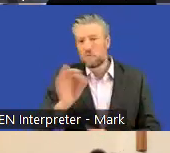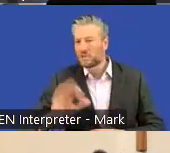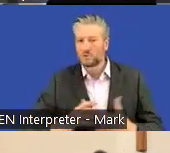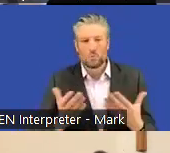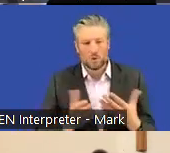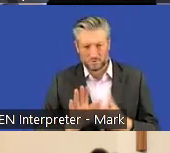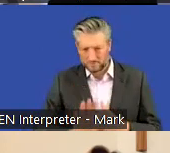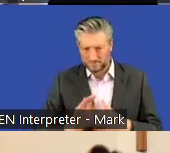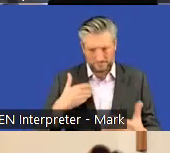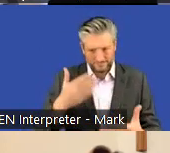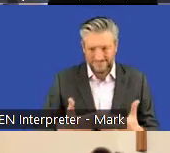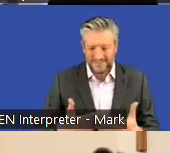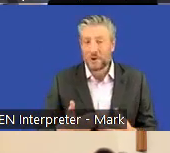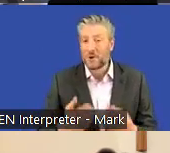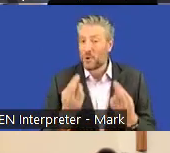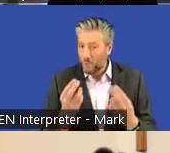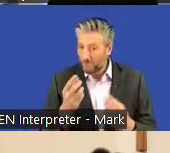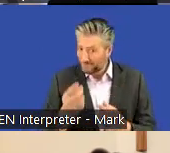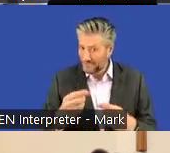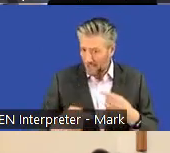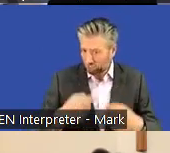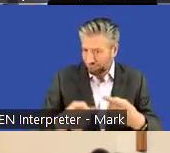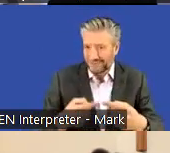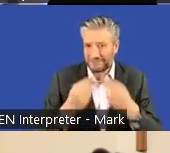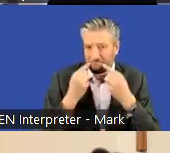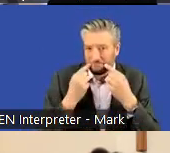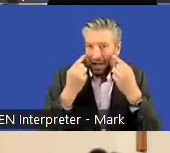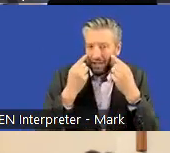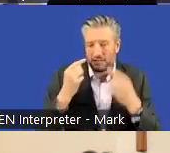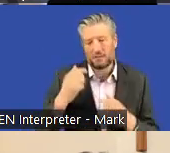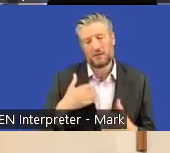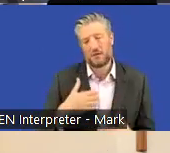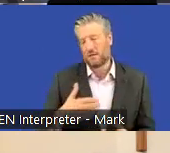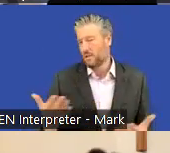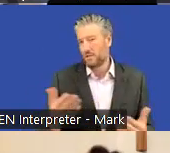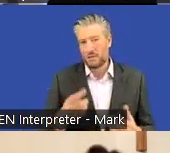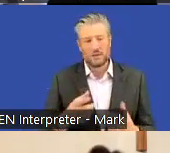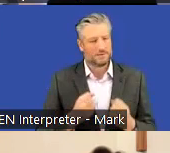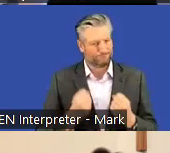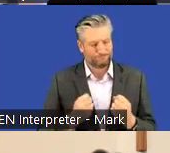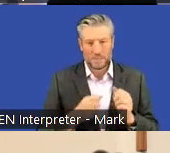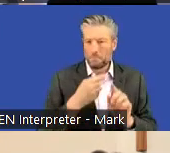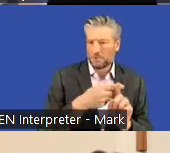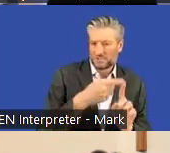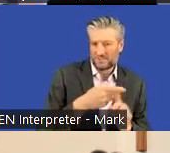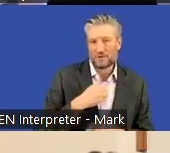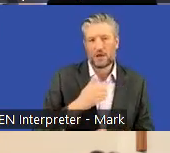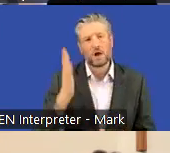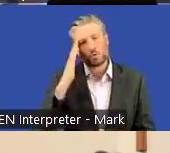you always are, and be positive even if things may look a little bit maybe not perfect from the French perspective.